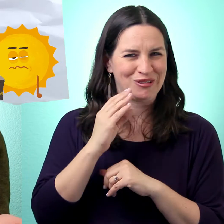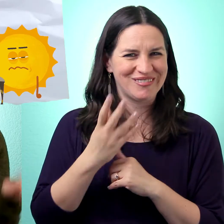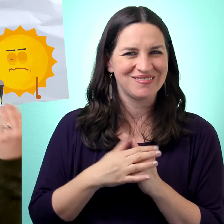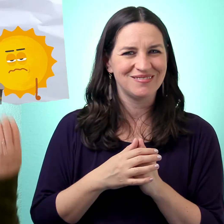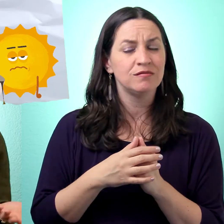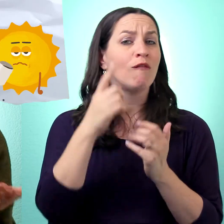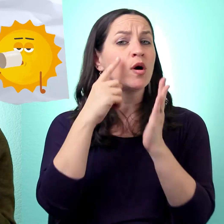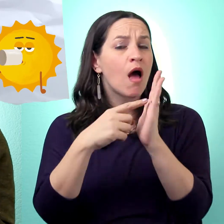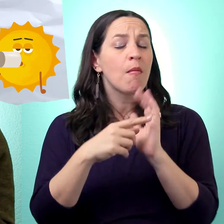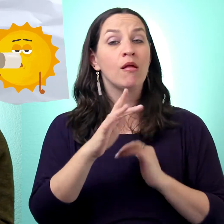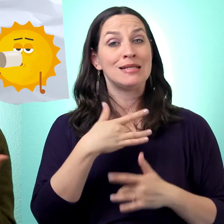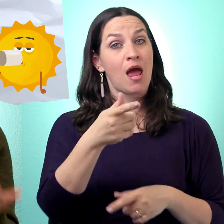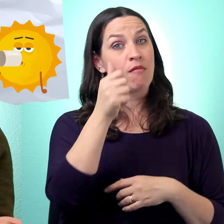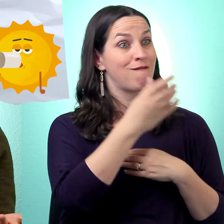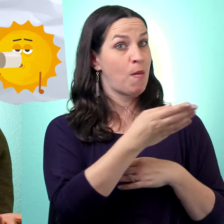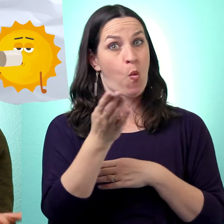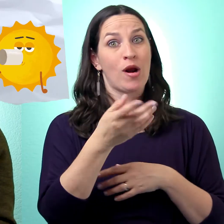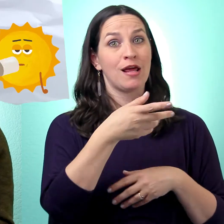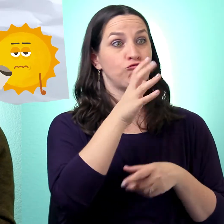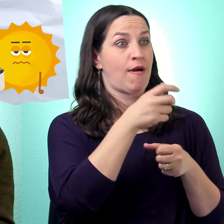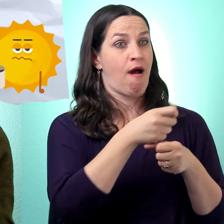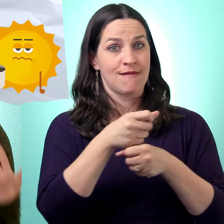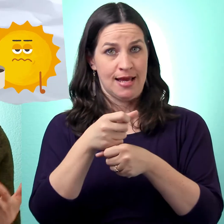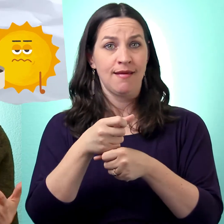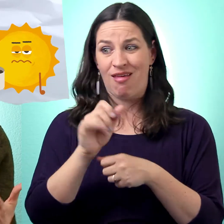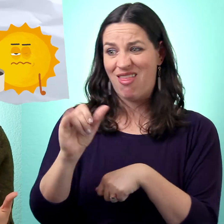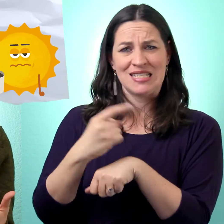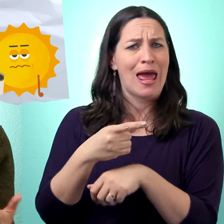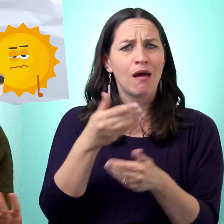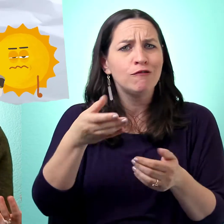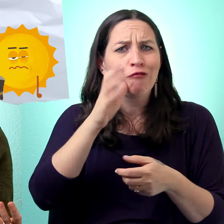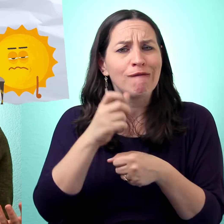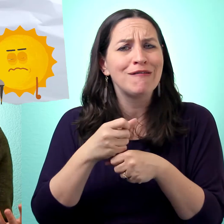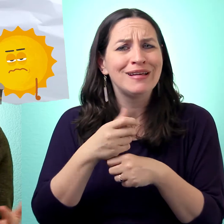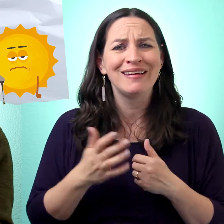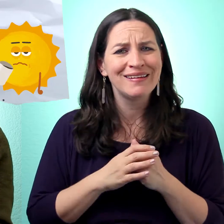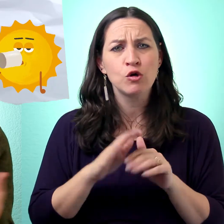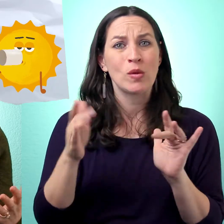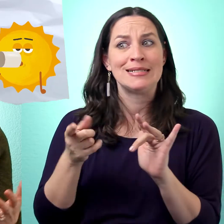coffee, on the day of the test, have a cup of coffee. Don't skip your coffee because you're worried about nerves or something like that.